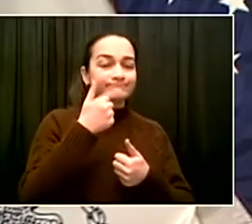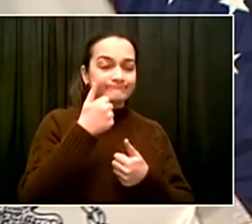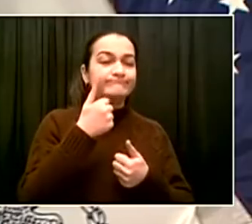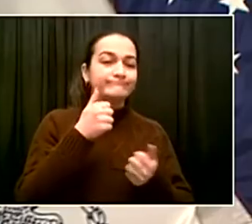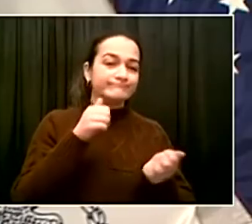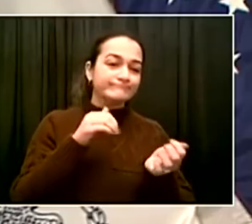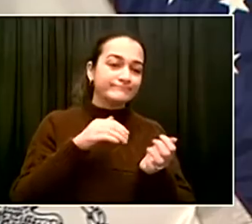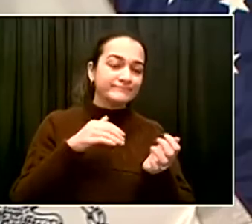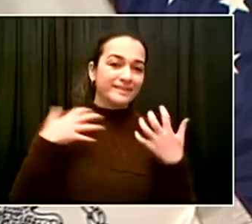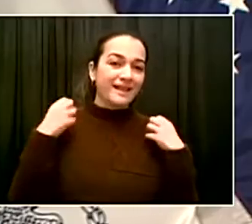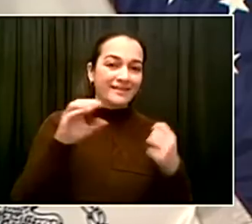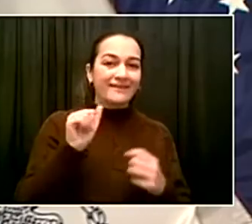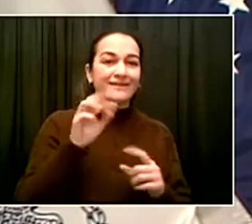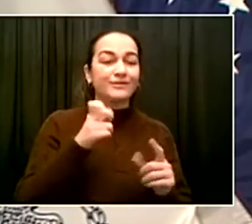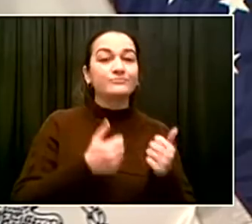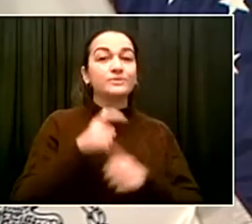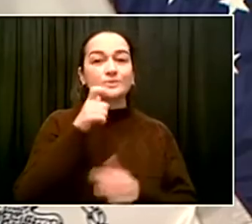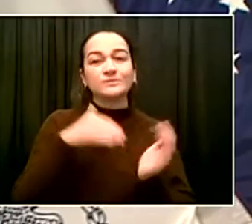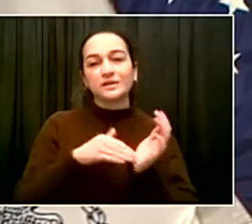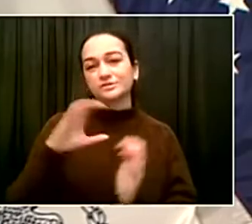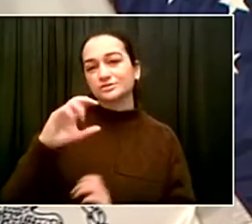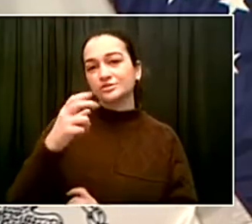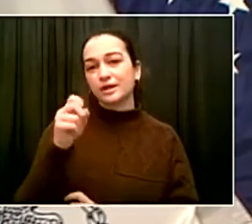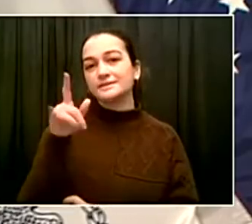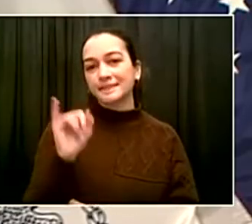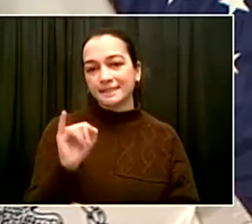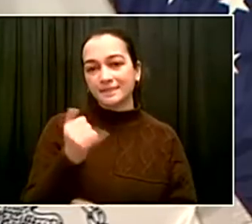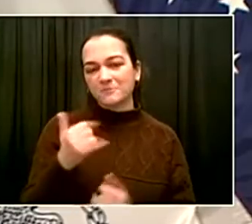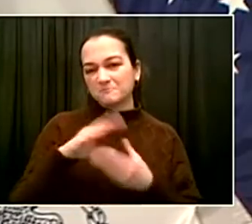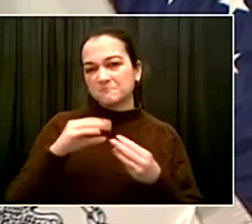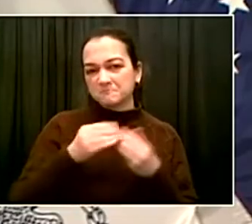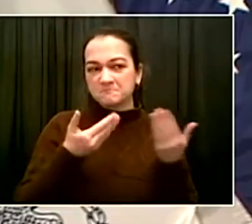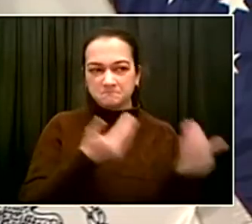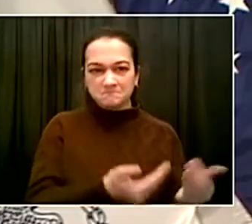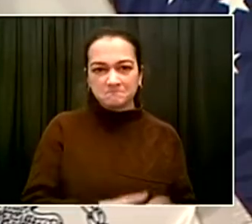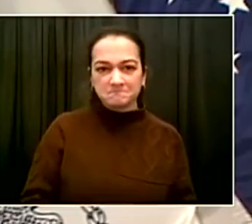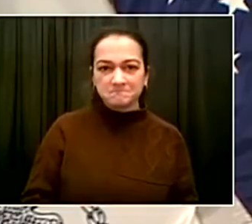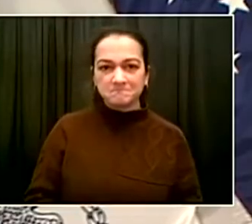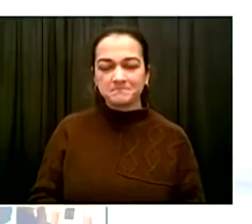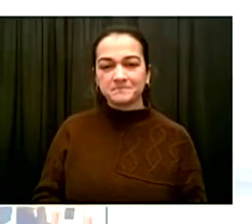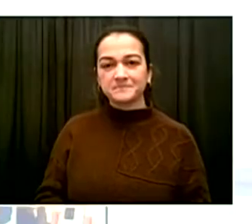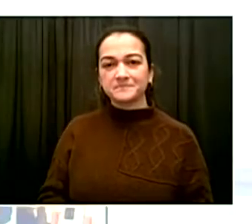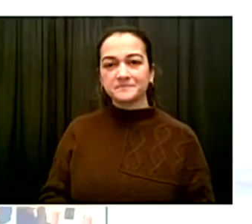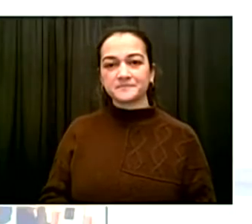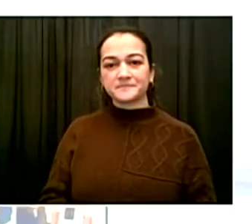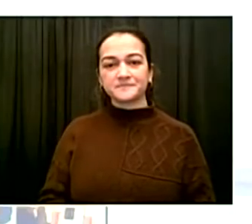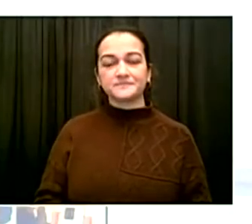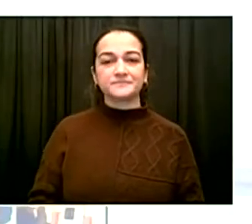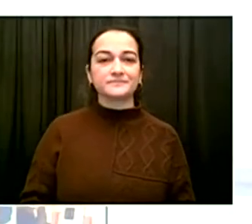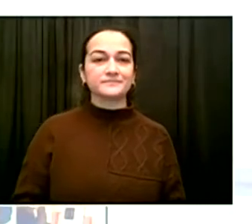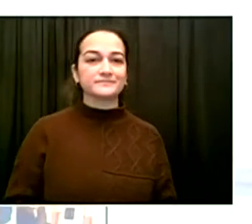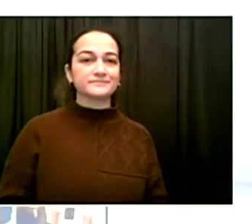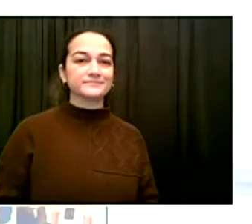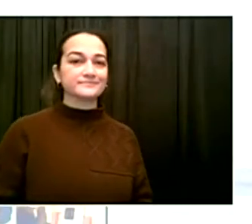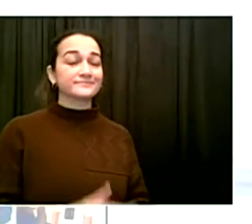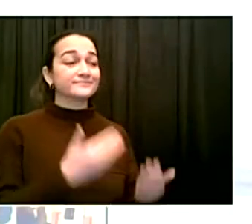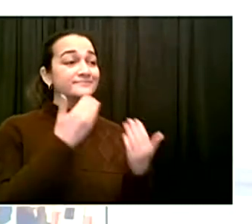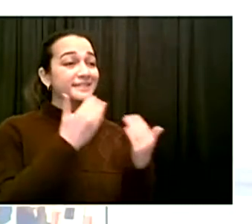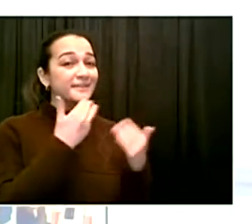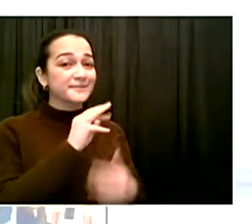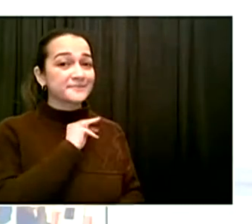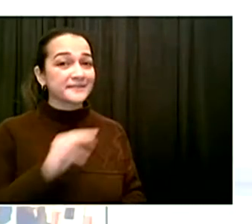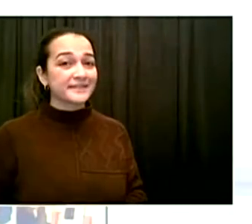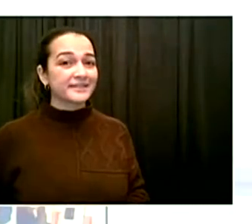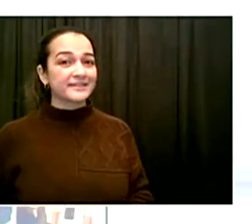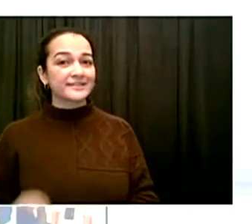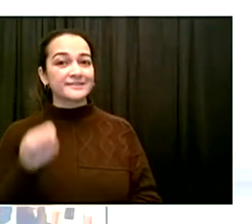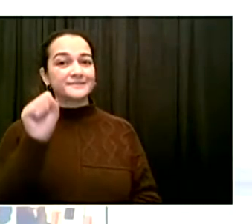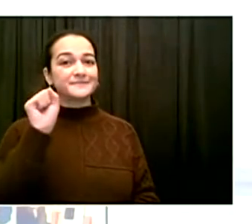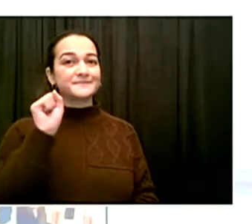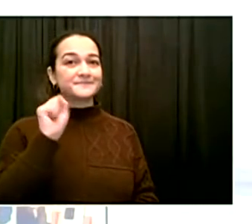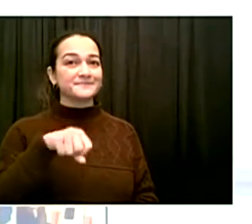DOCTOR, OUR HEALTH